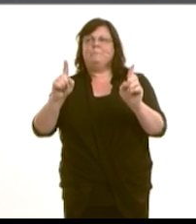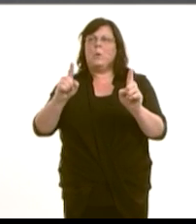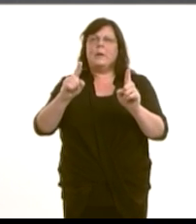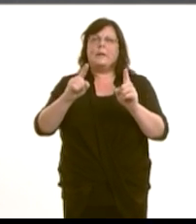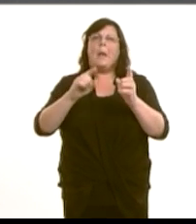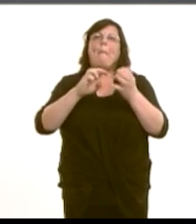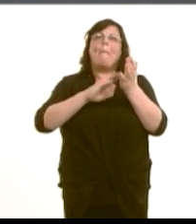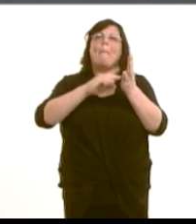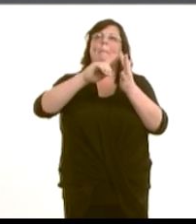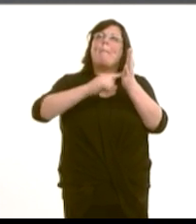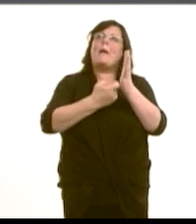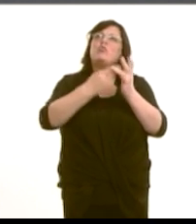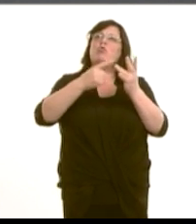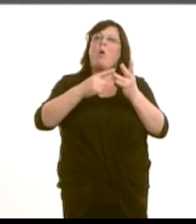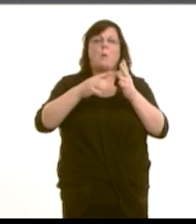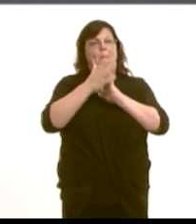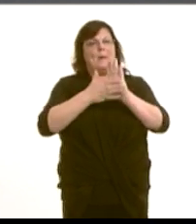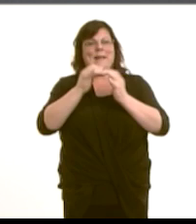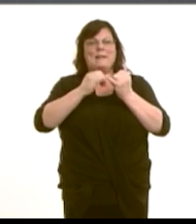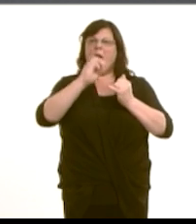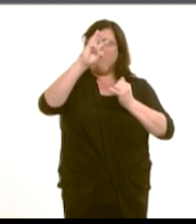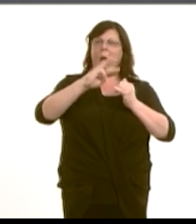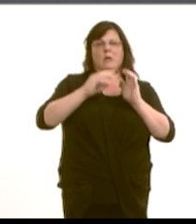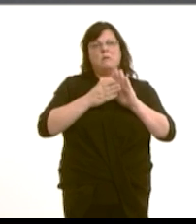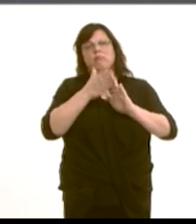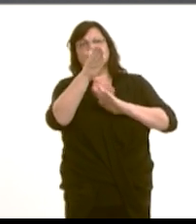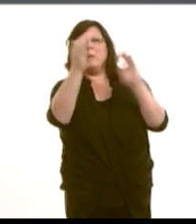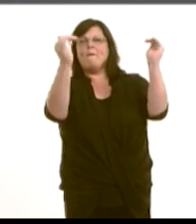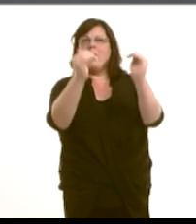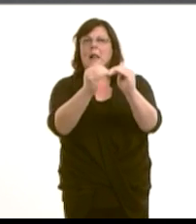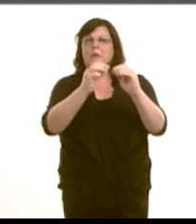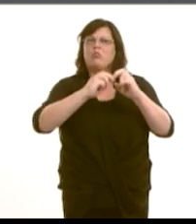transport services in south Wales and the Valleys.